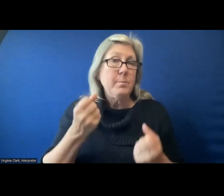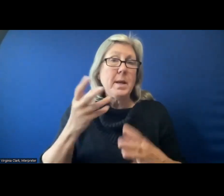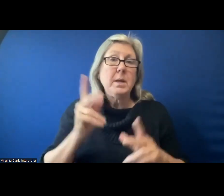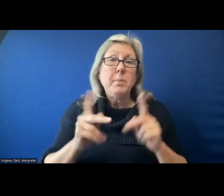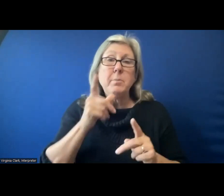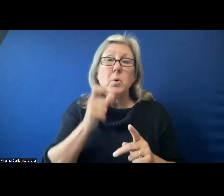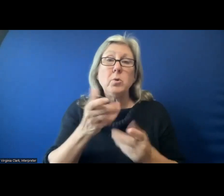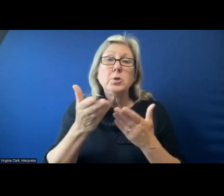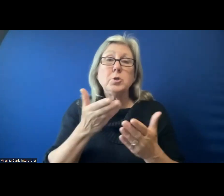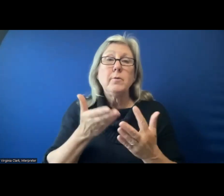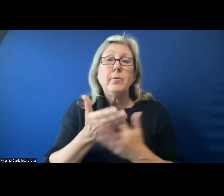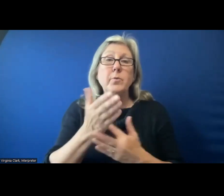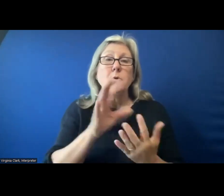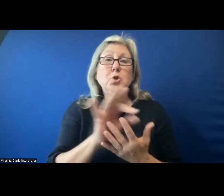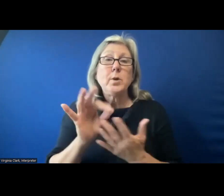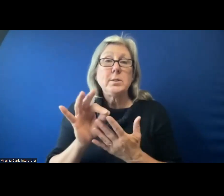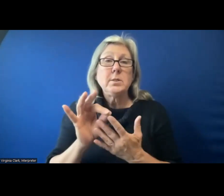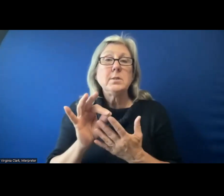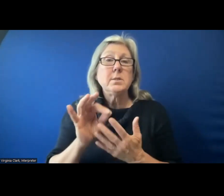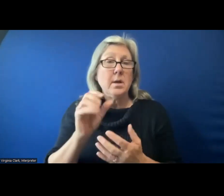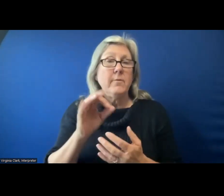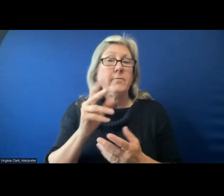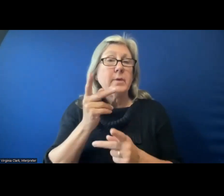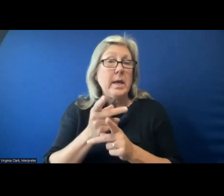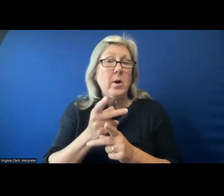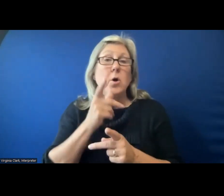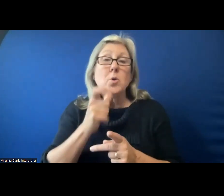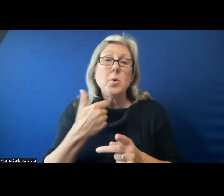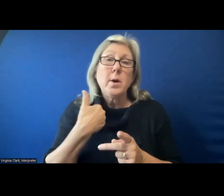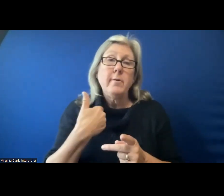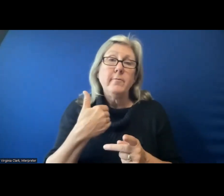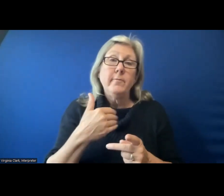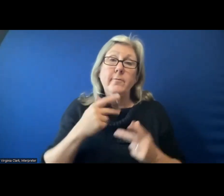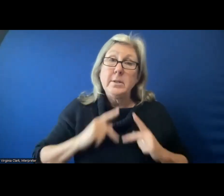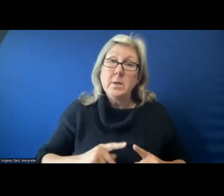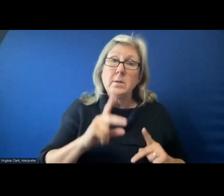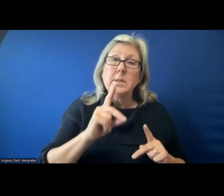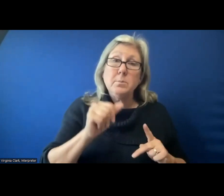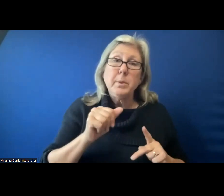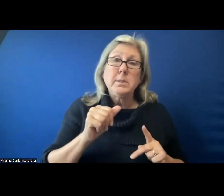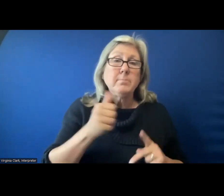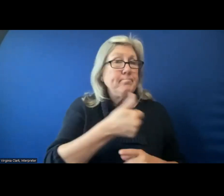physical disabilities, in particular physical disabilities, that they, too, also, have the